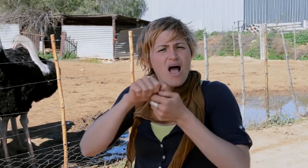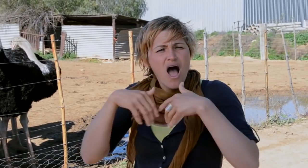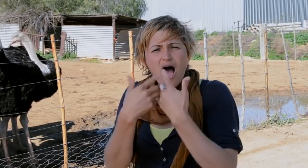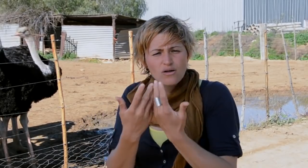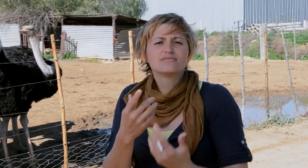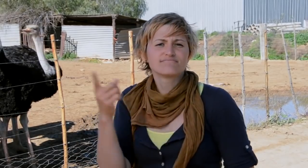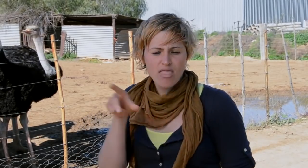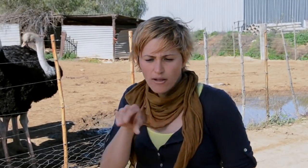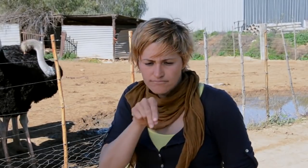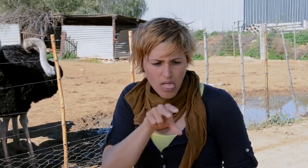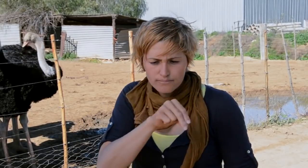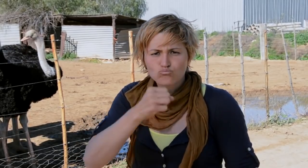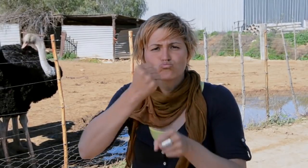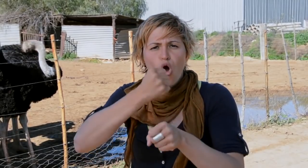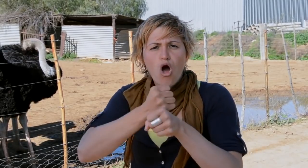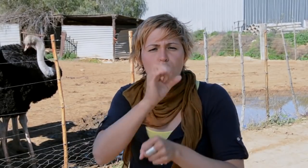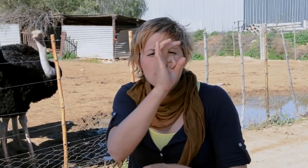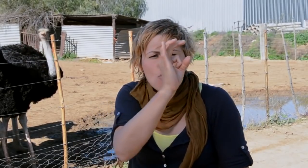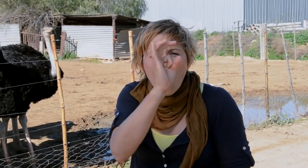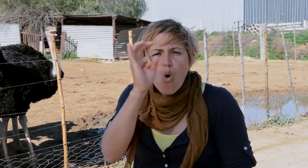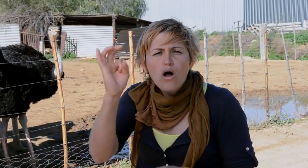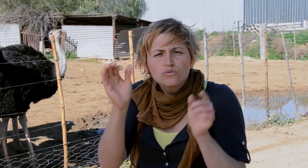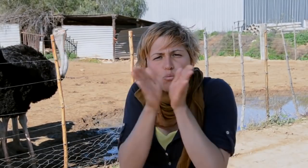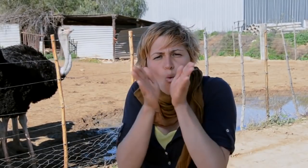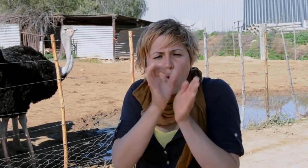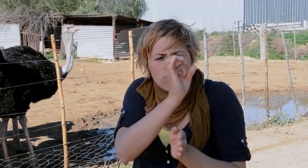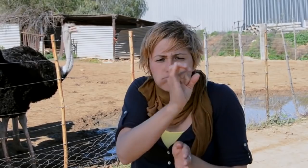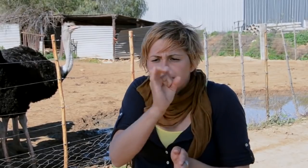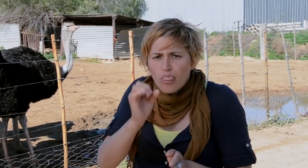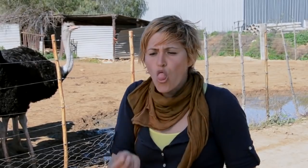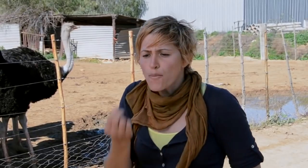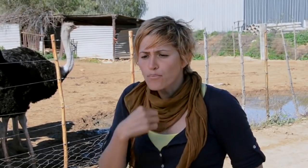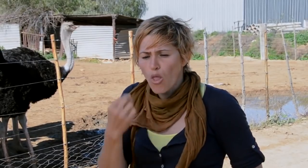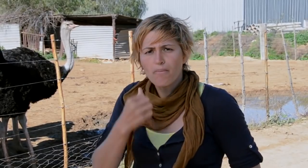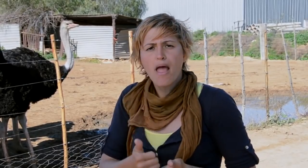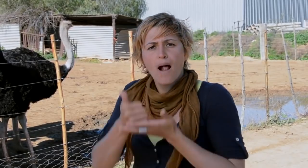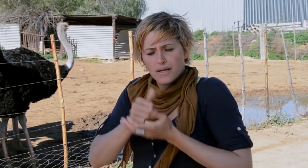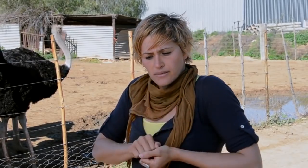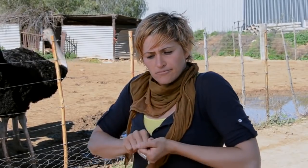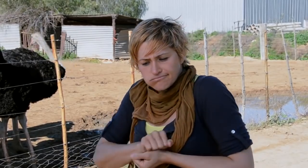How do they digest food? They swallow small pebbles and the pebbles will